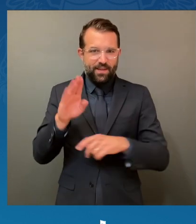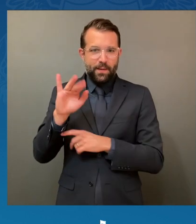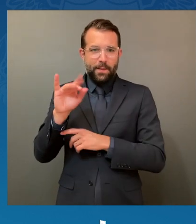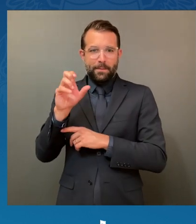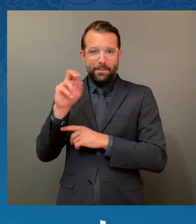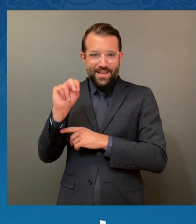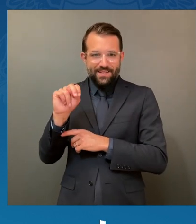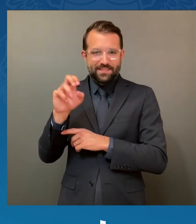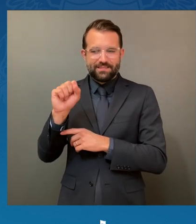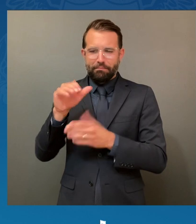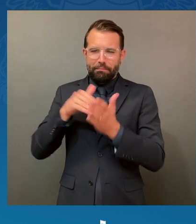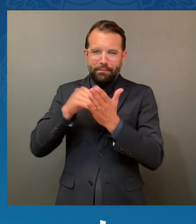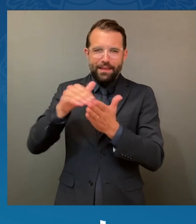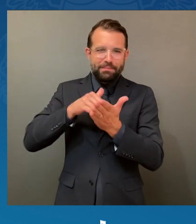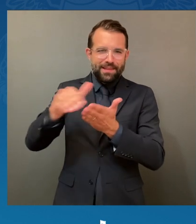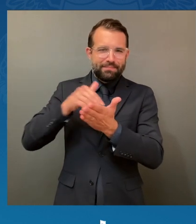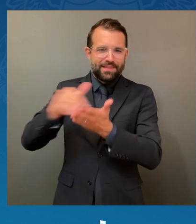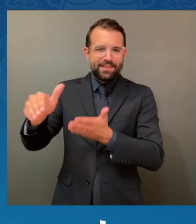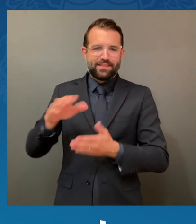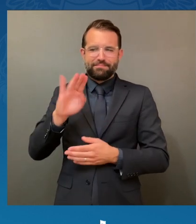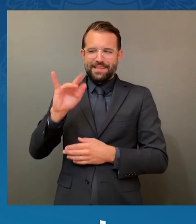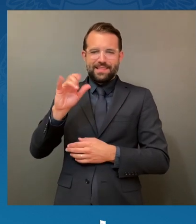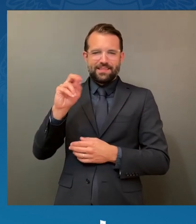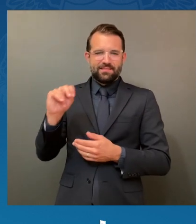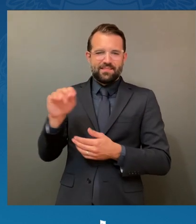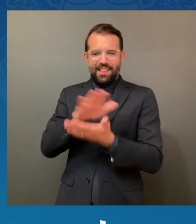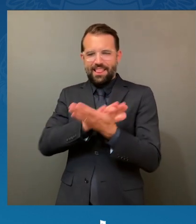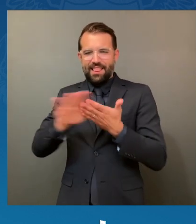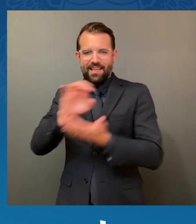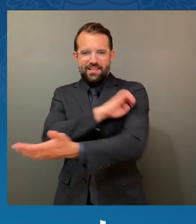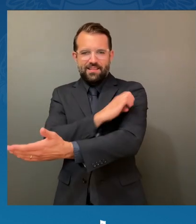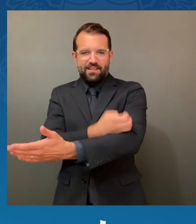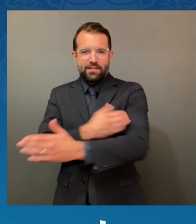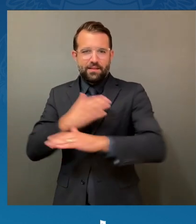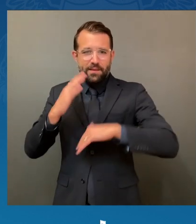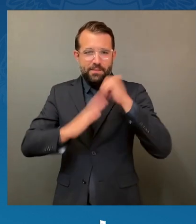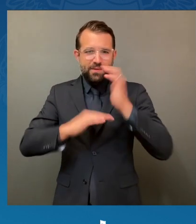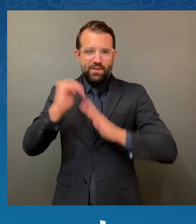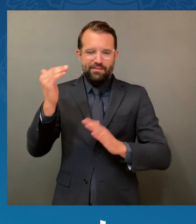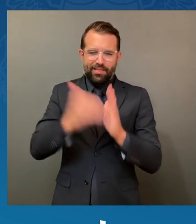That means building thousands of new wind turbines and massive solar farms,